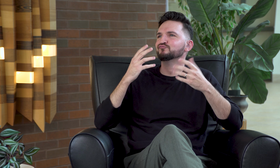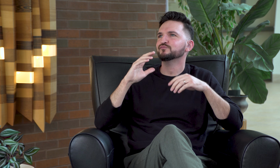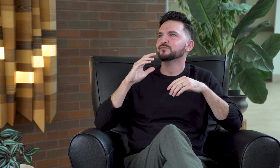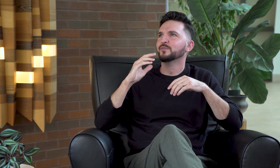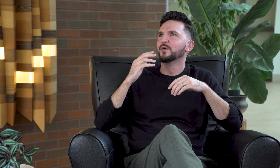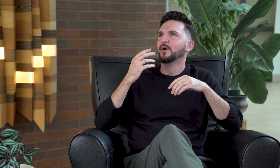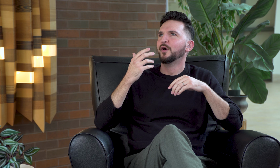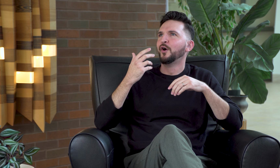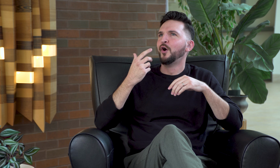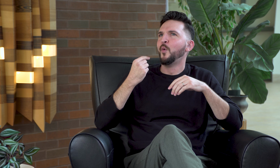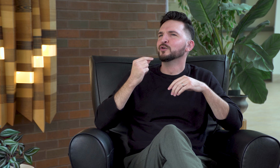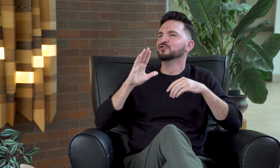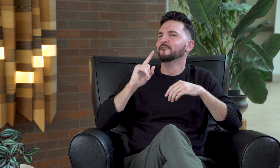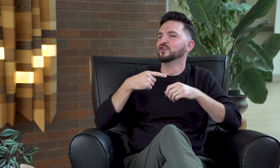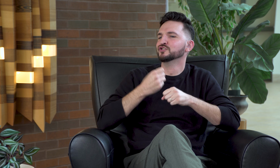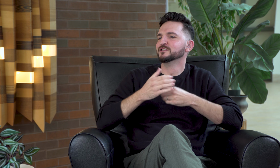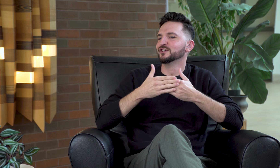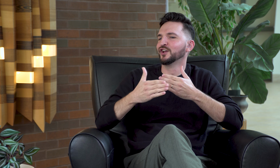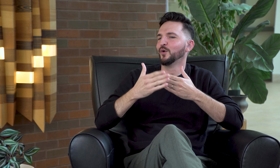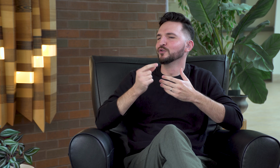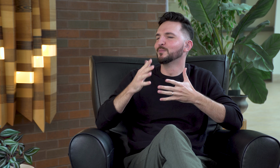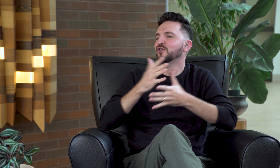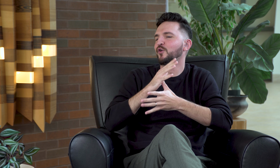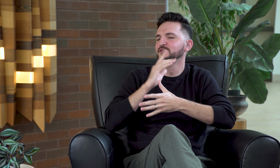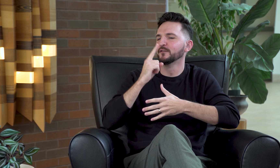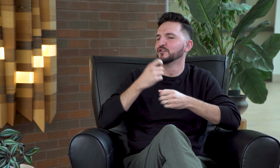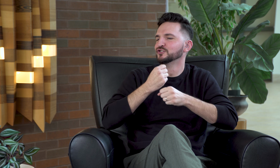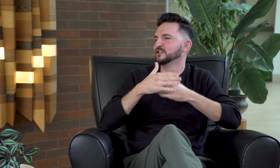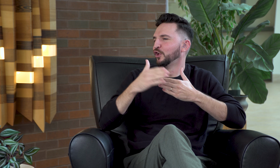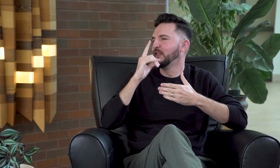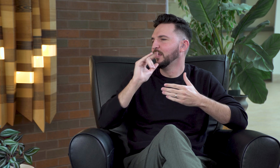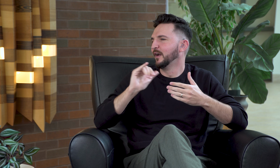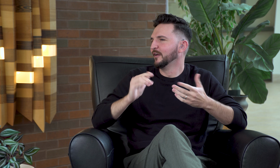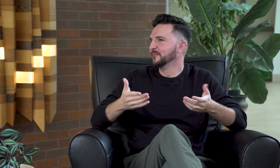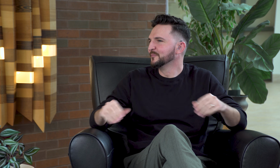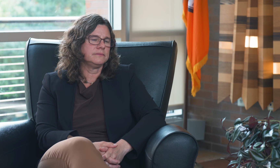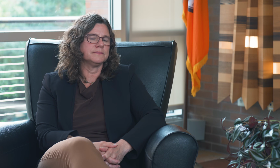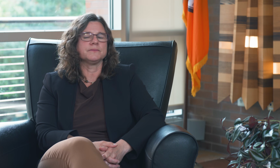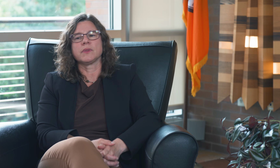what do you think your first year is going to look like? What are your priorities?